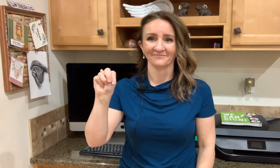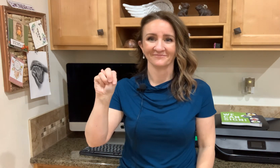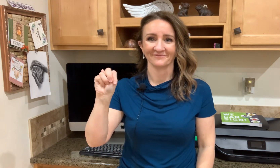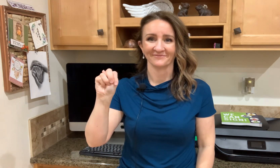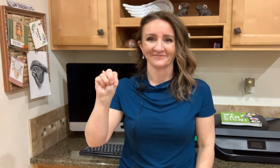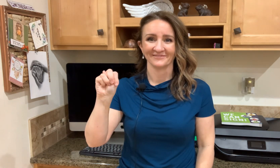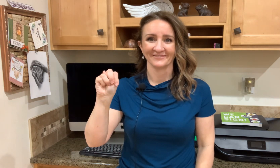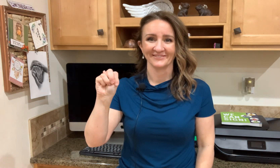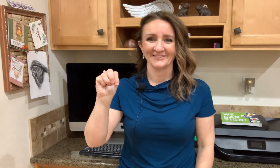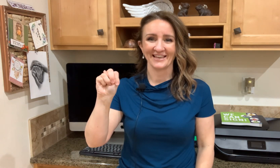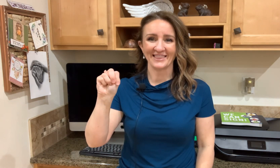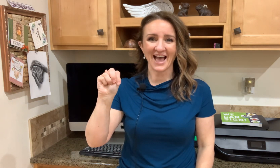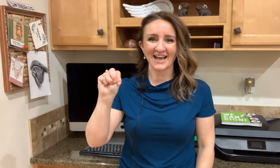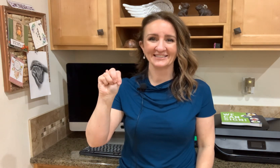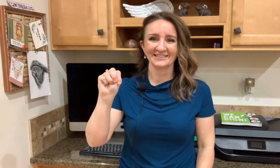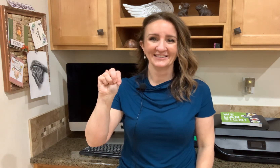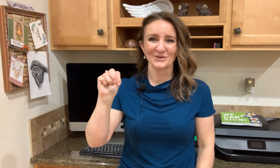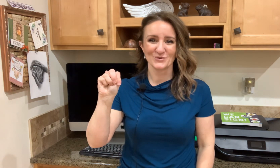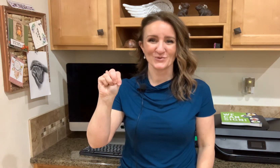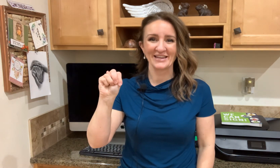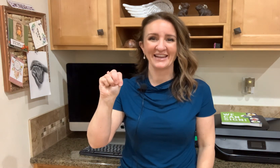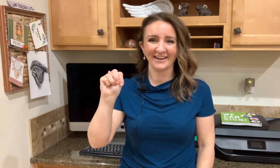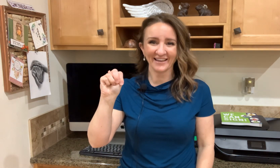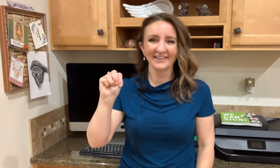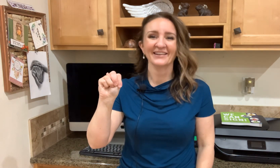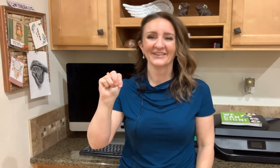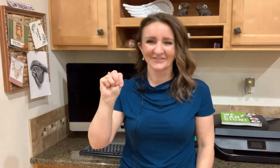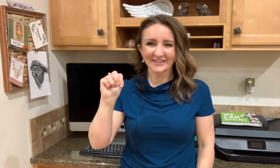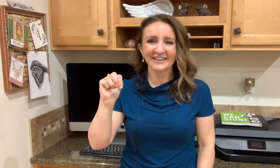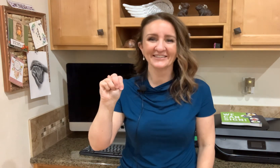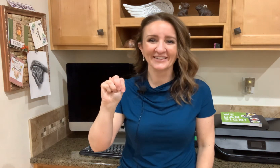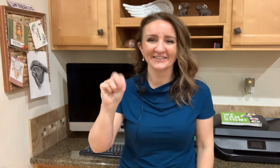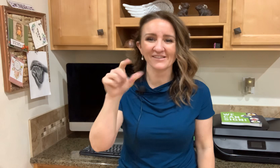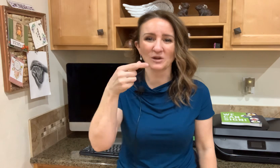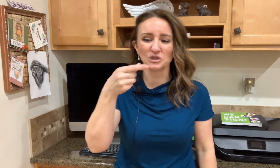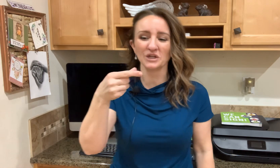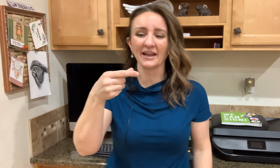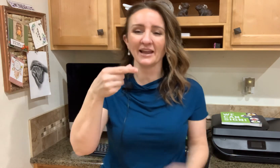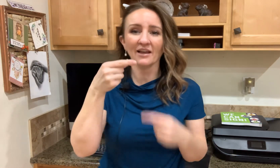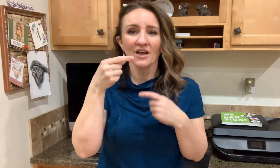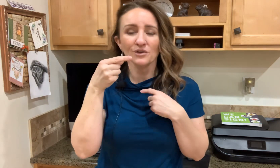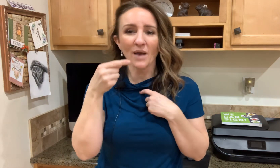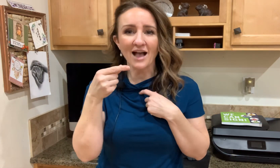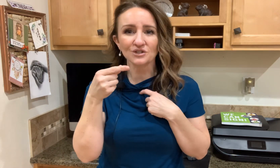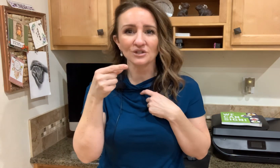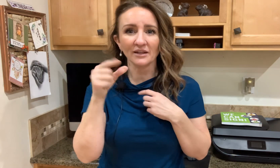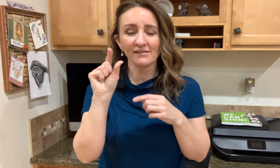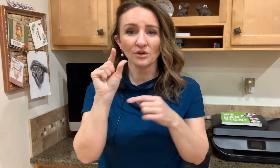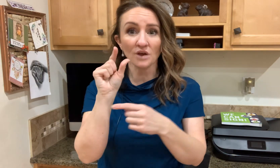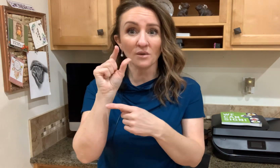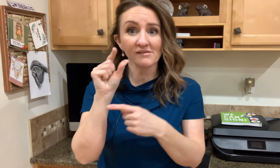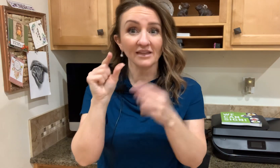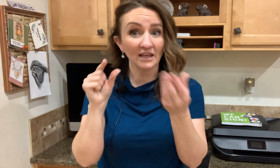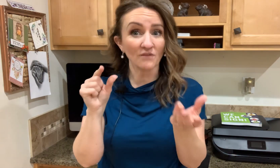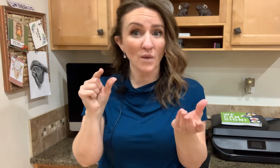did you get that? Green! Good job guys so G, you actually, so notice the giveaways